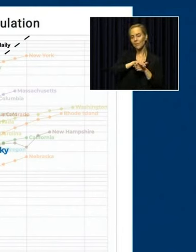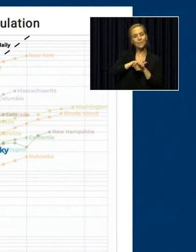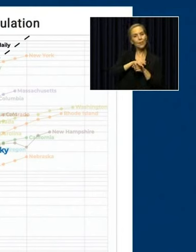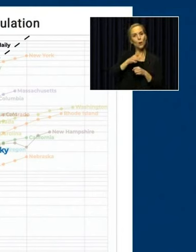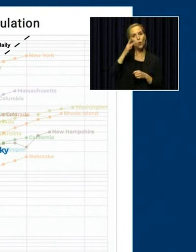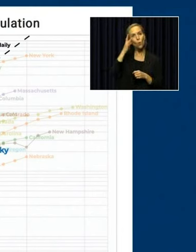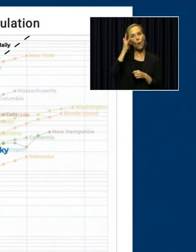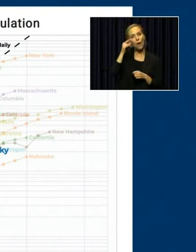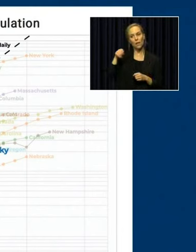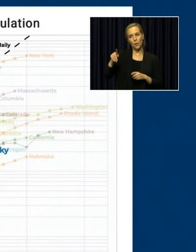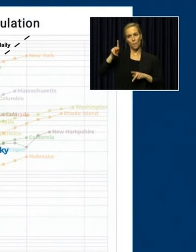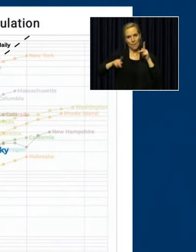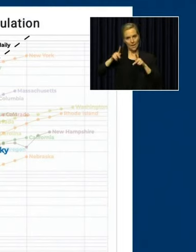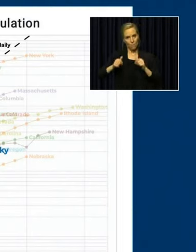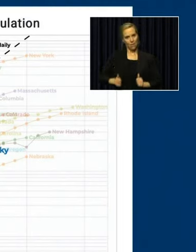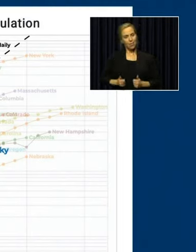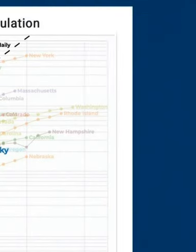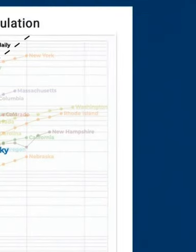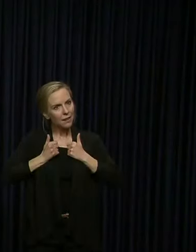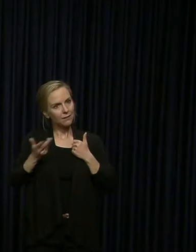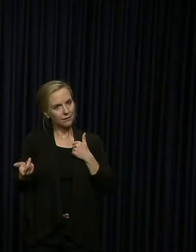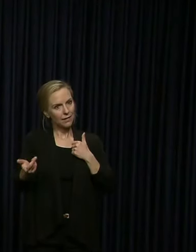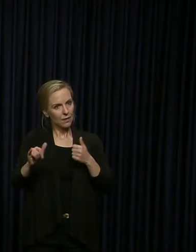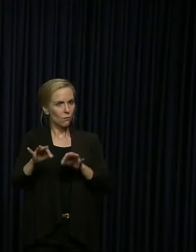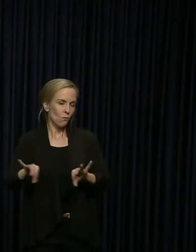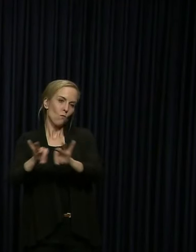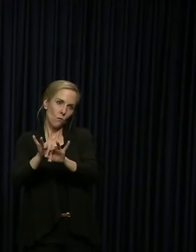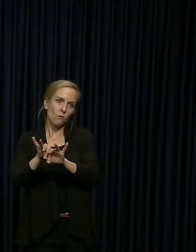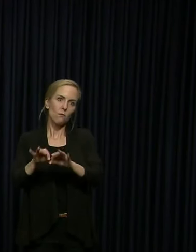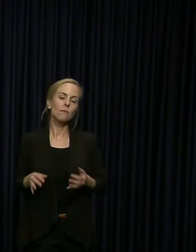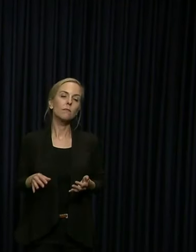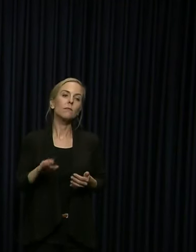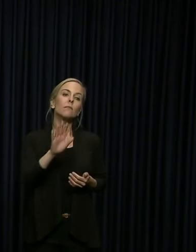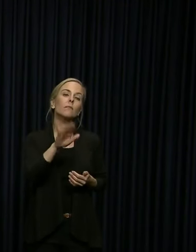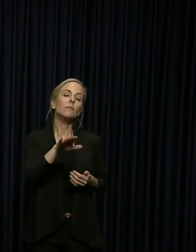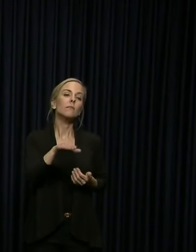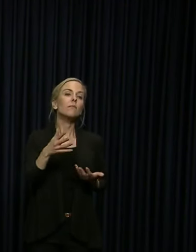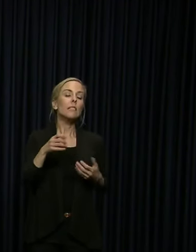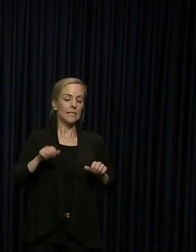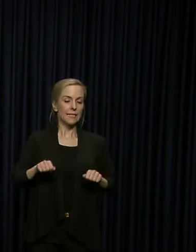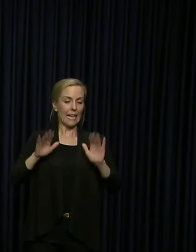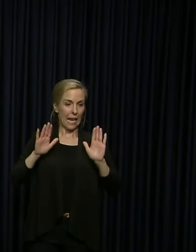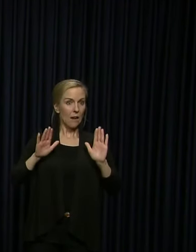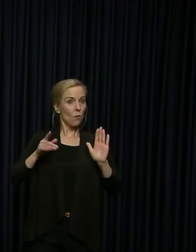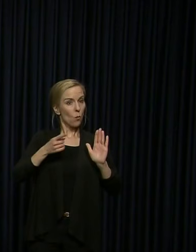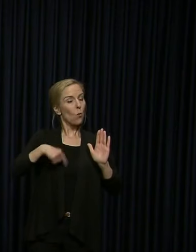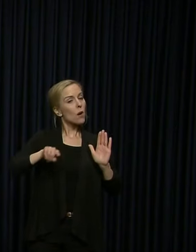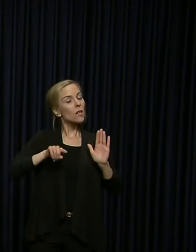YOU? WE HAVE TO STAY AWAY FROM EACH OTHER. THAT'S A LOT HARDER IF YOU LIVE IN MANHATTAN THAN IF YOU LIVE